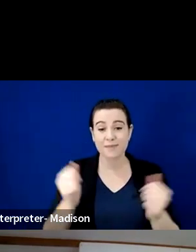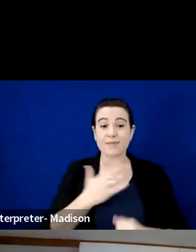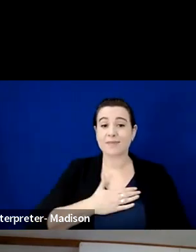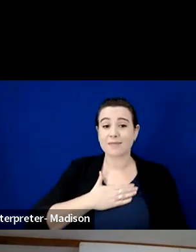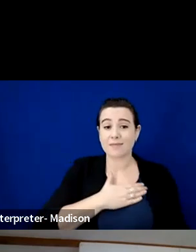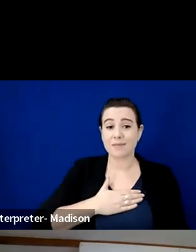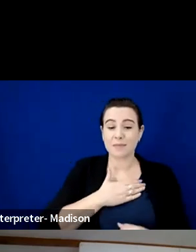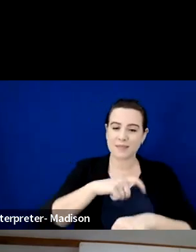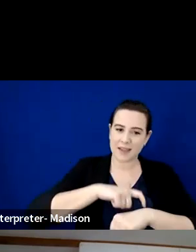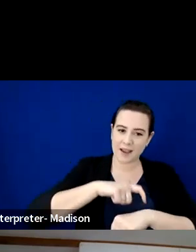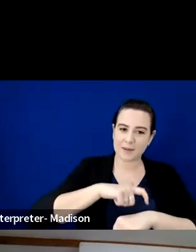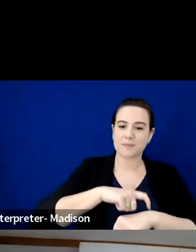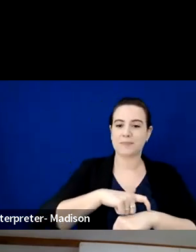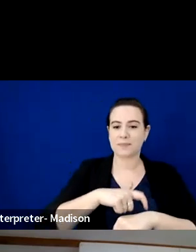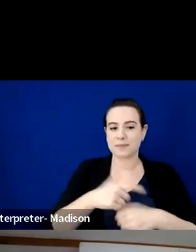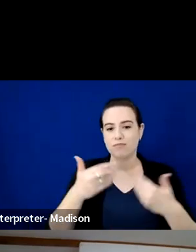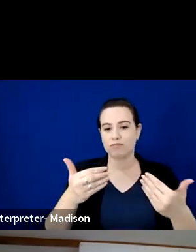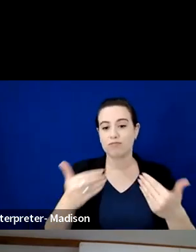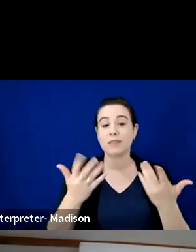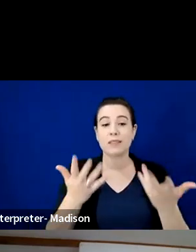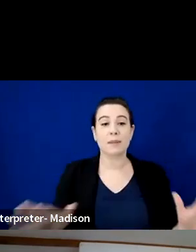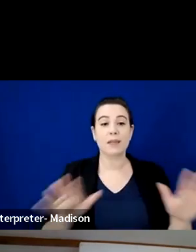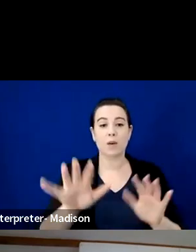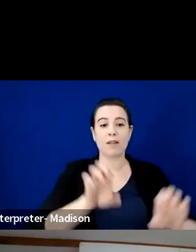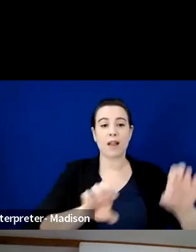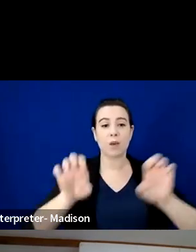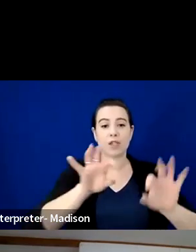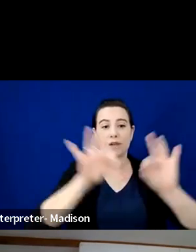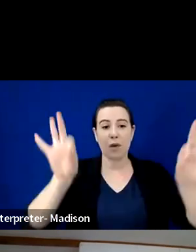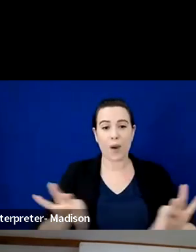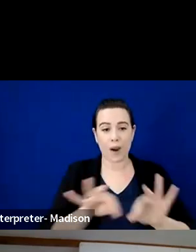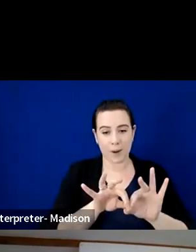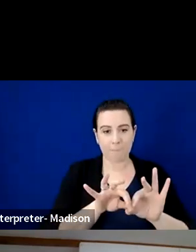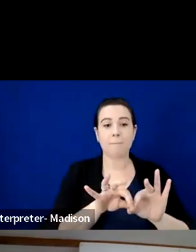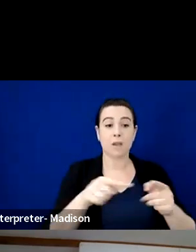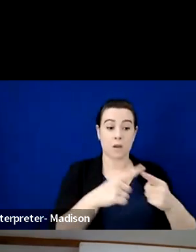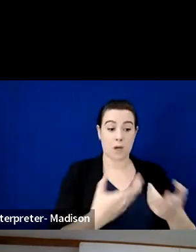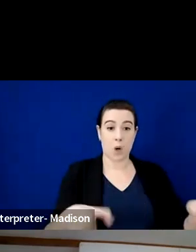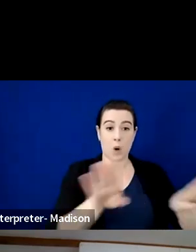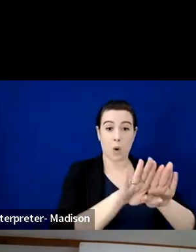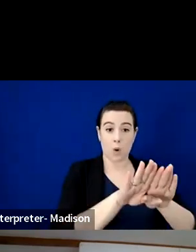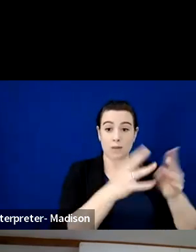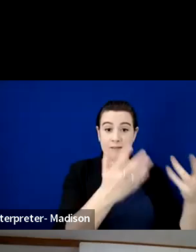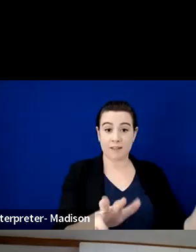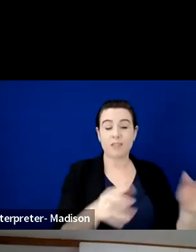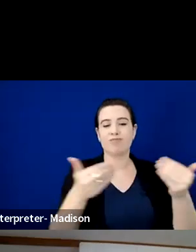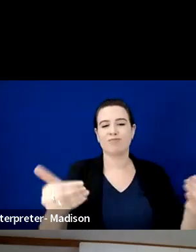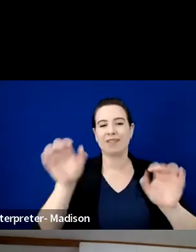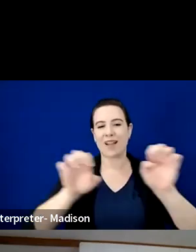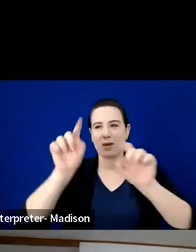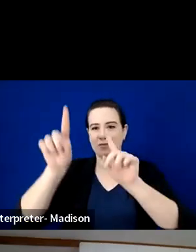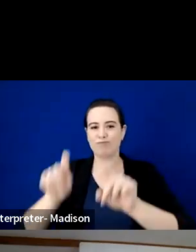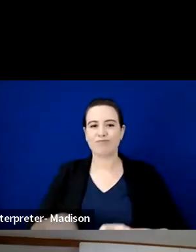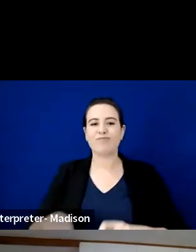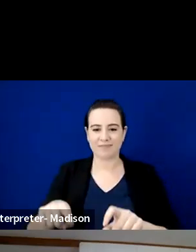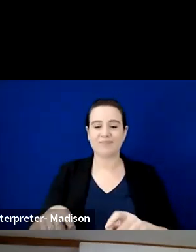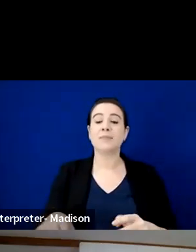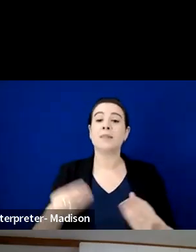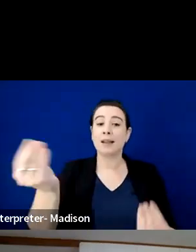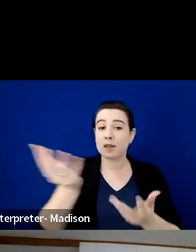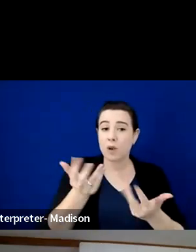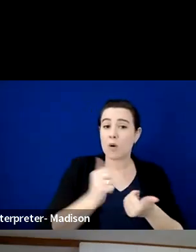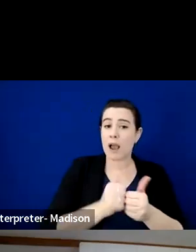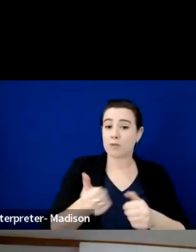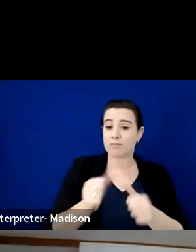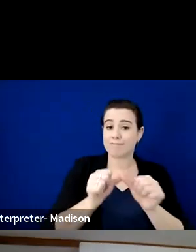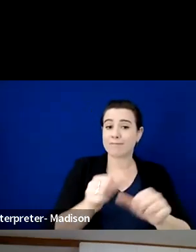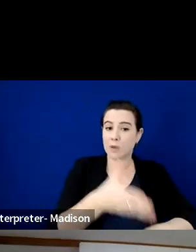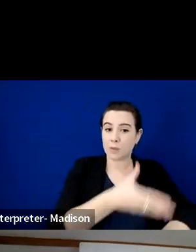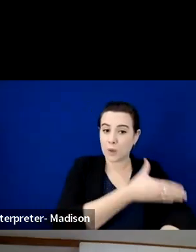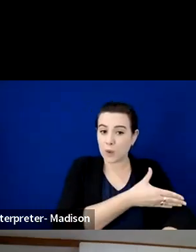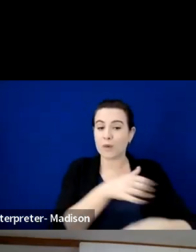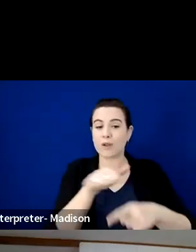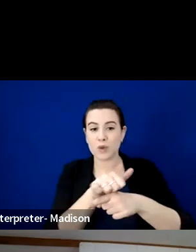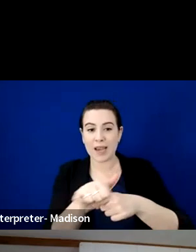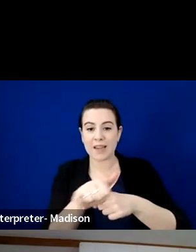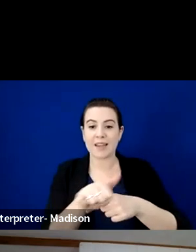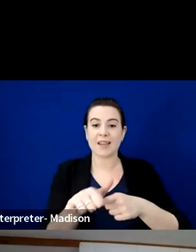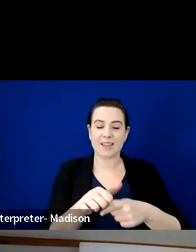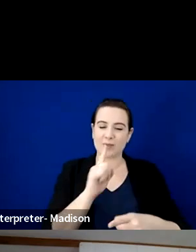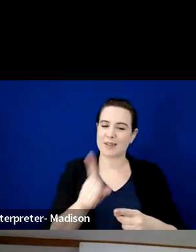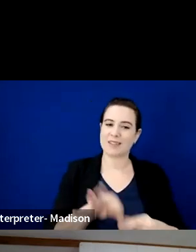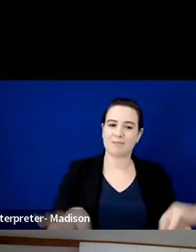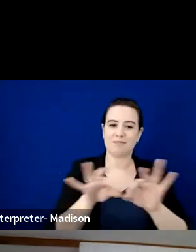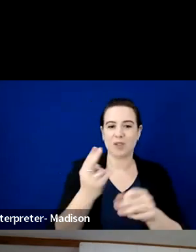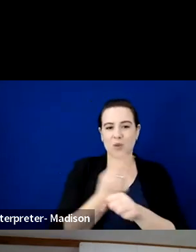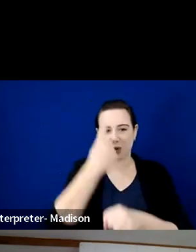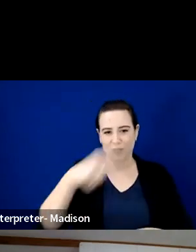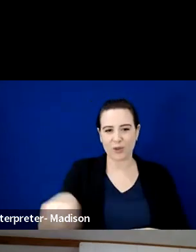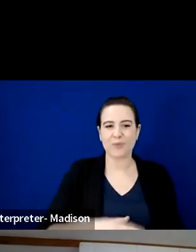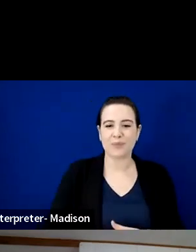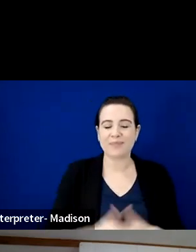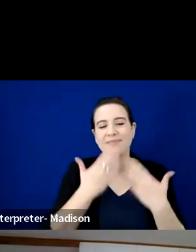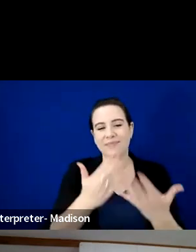This is the end of our session.